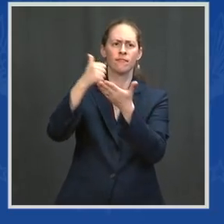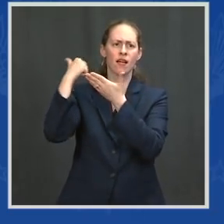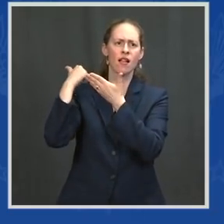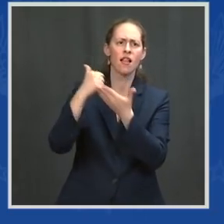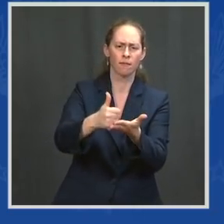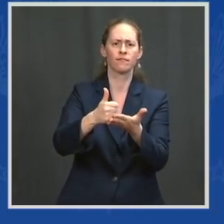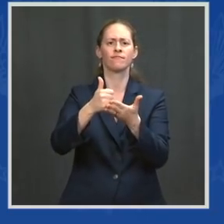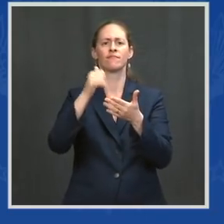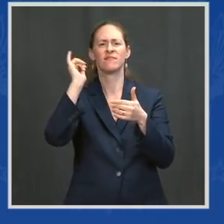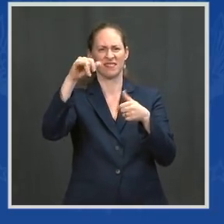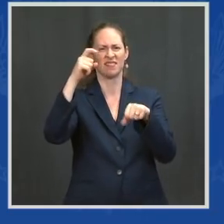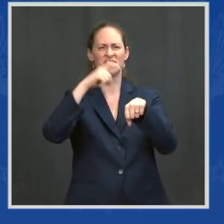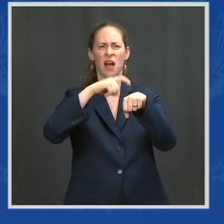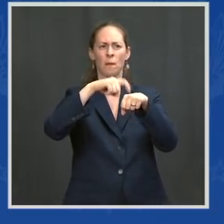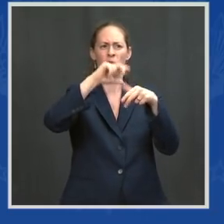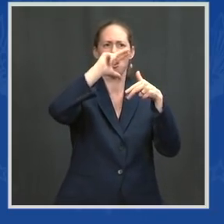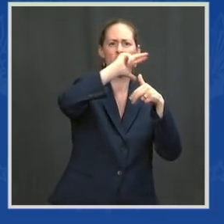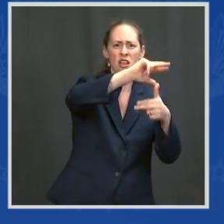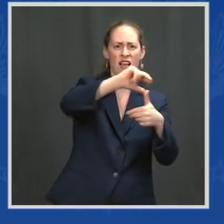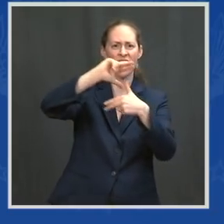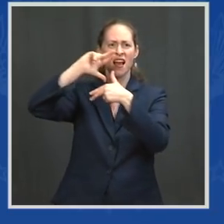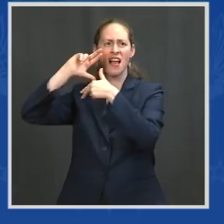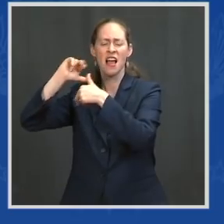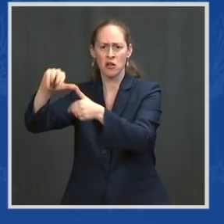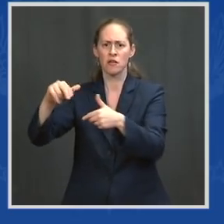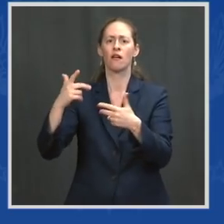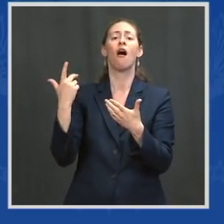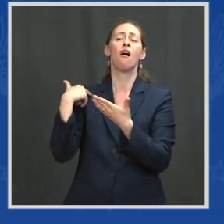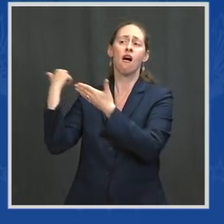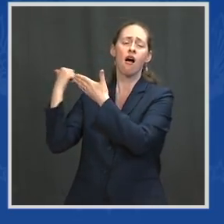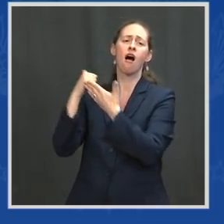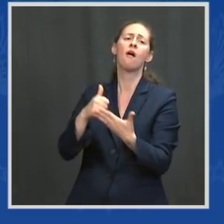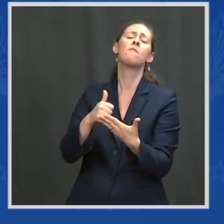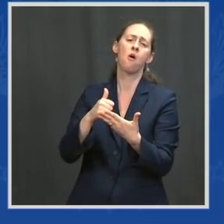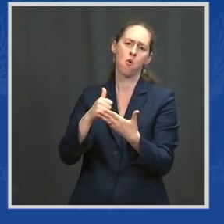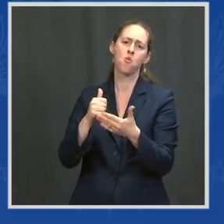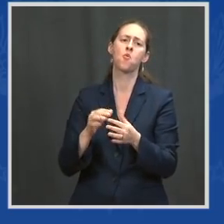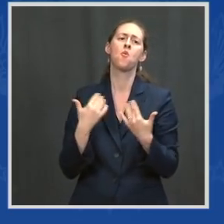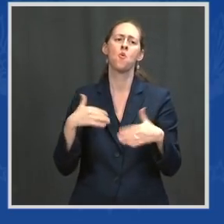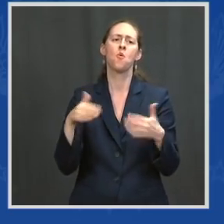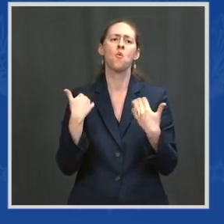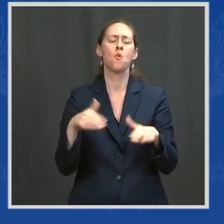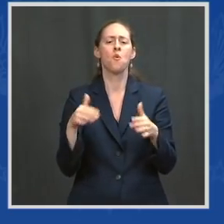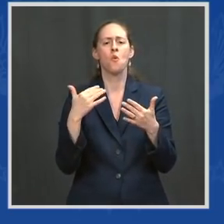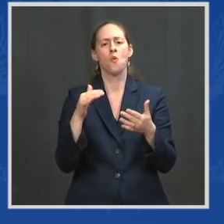Mr. President, I had a chance to visit with him for a moment. Ms. President, we come from different backgrounds.